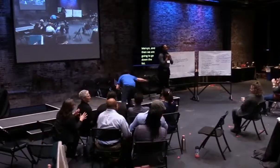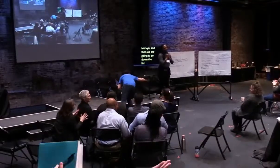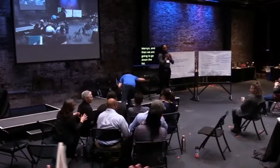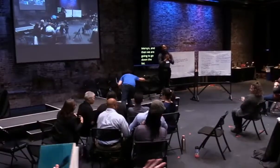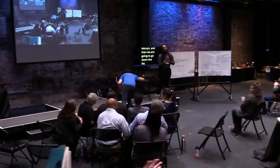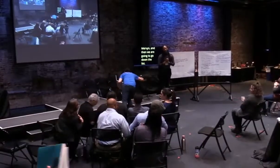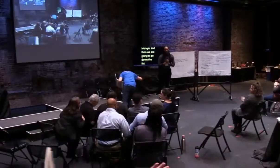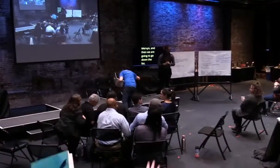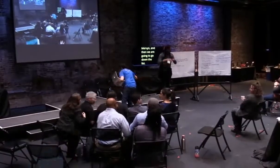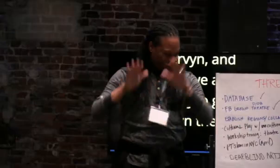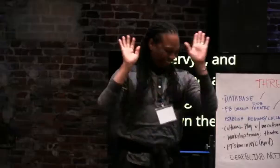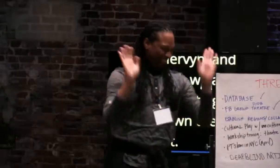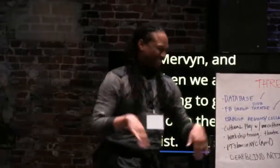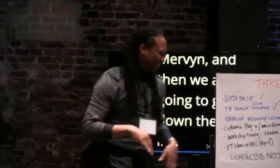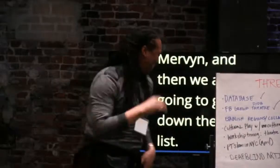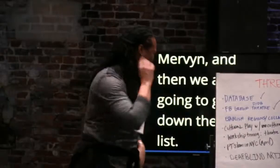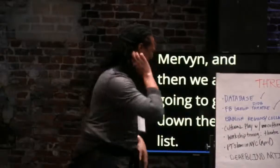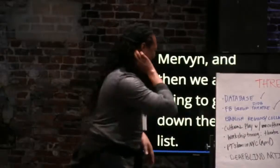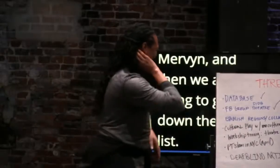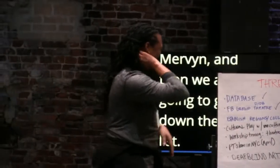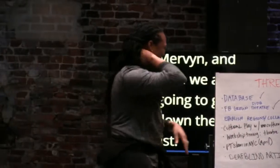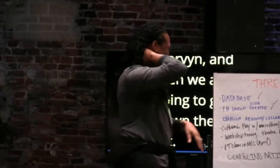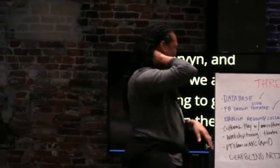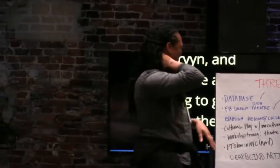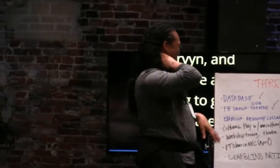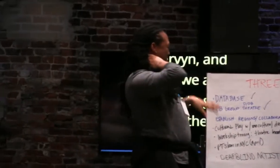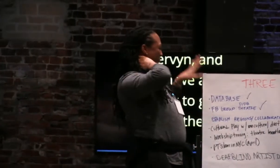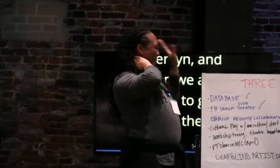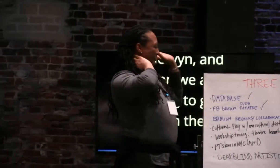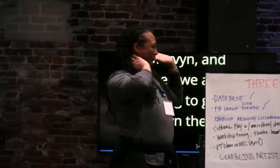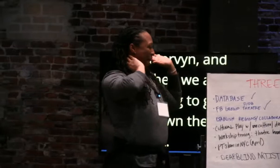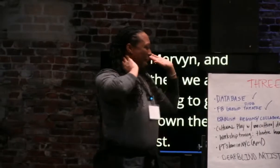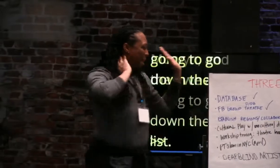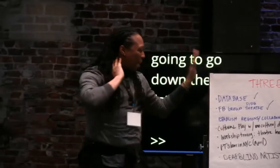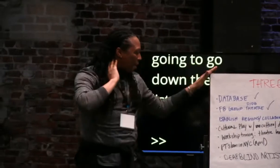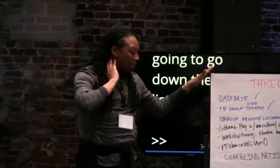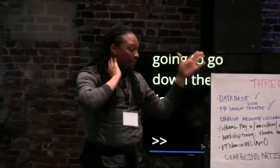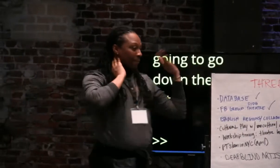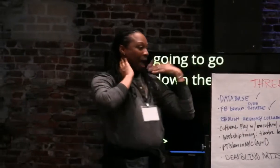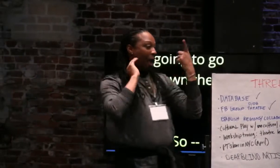Thank you, thank you. No, come on hush. Stop, stop, stop, stop, stop stop.